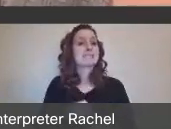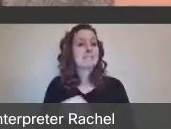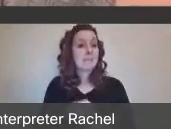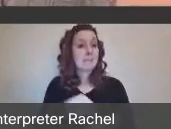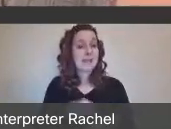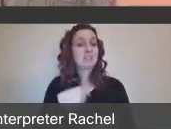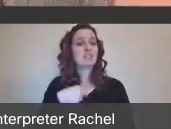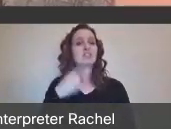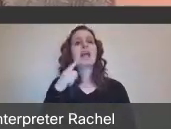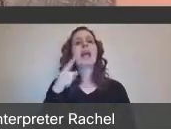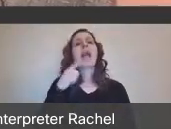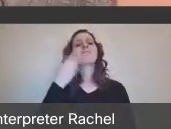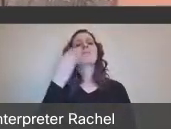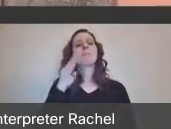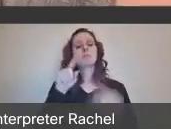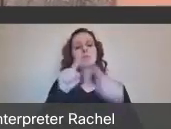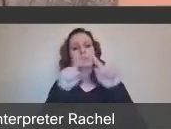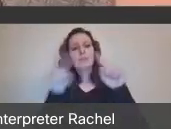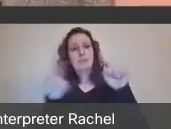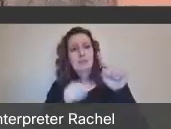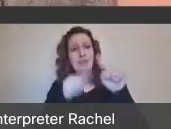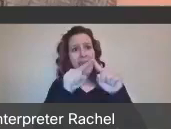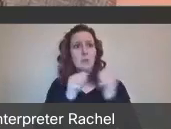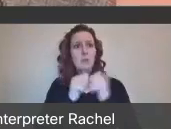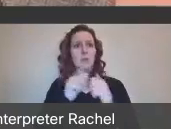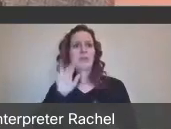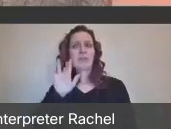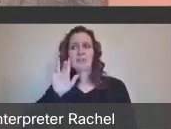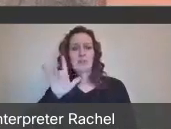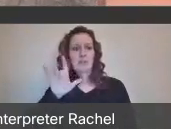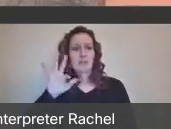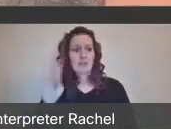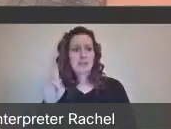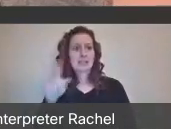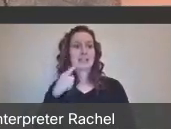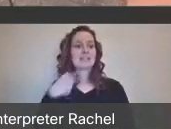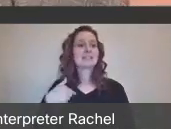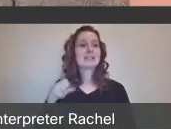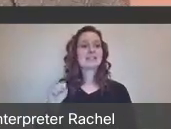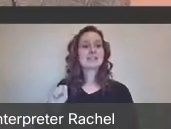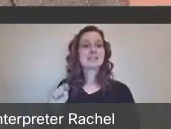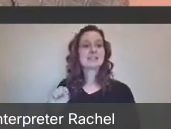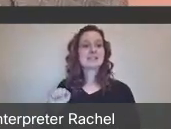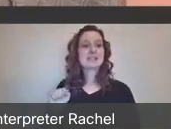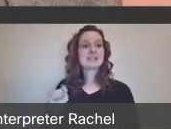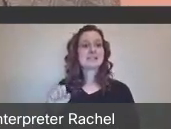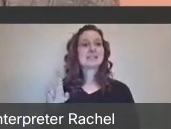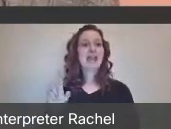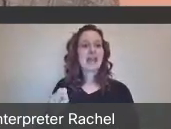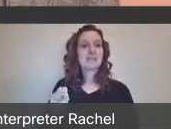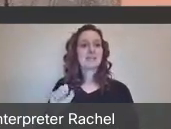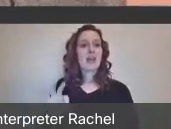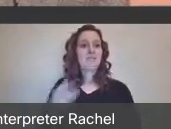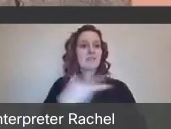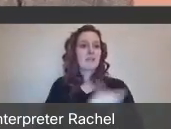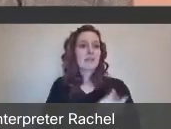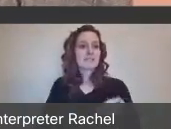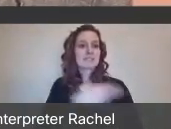flag that says "Status of Vaccine Registrants." This link will take you to a chart that lists how many